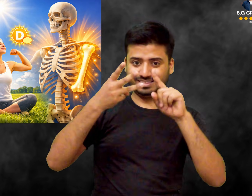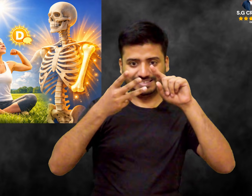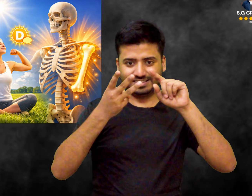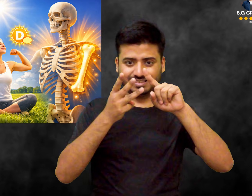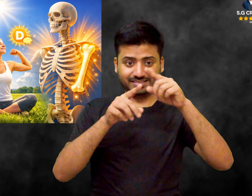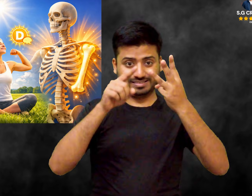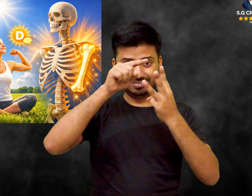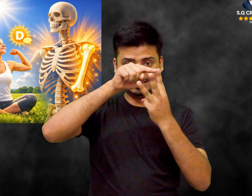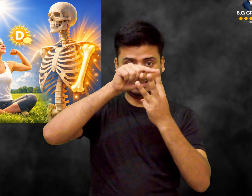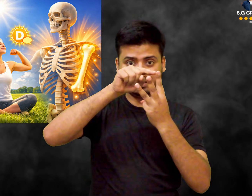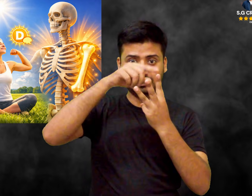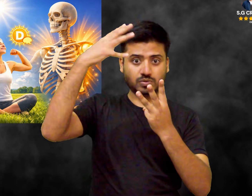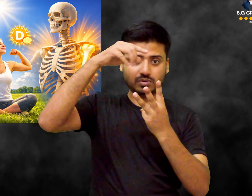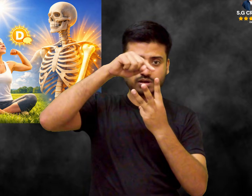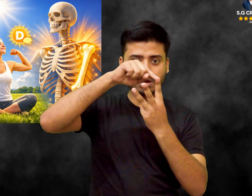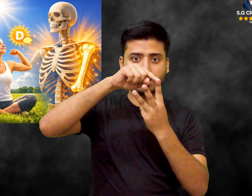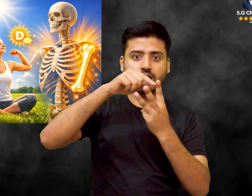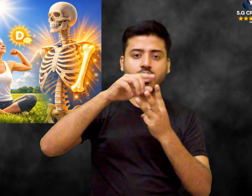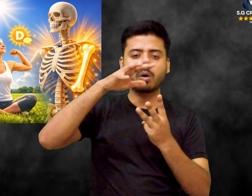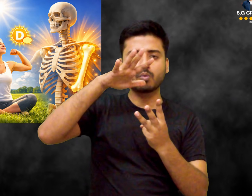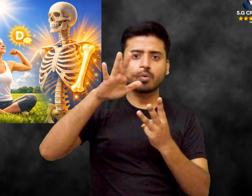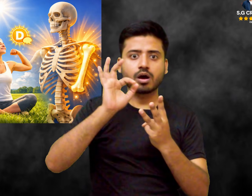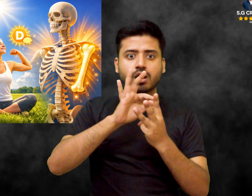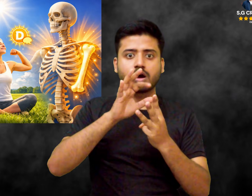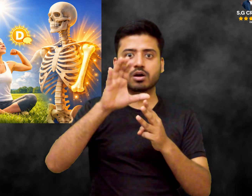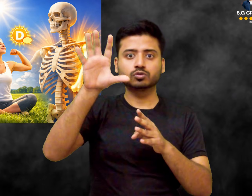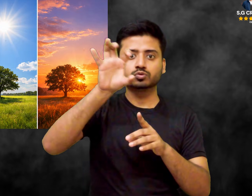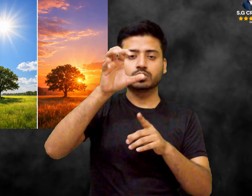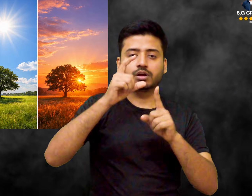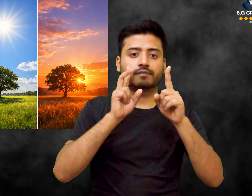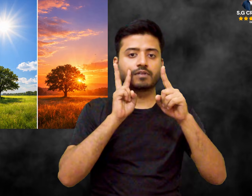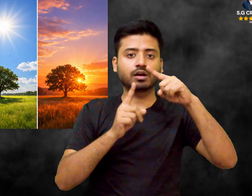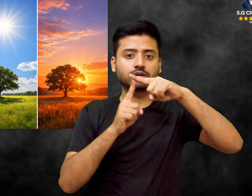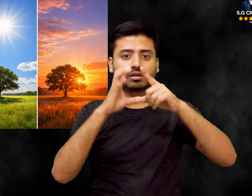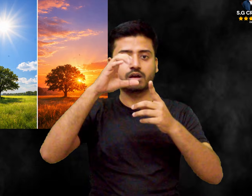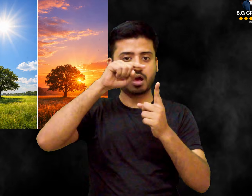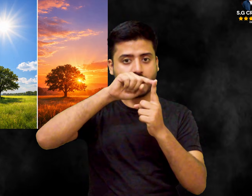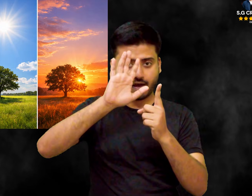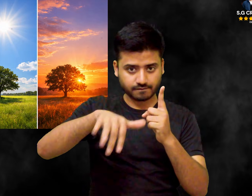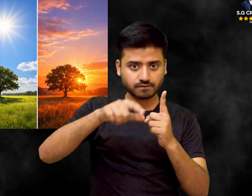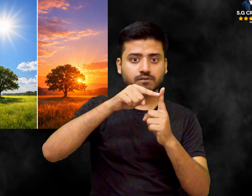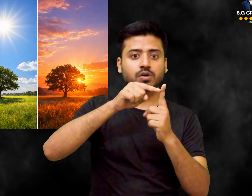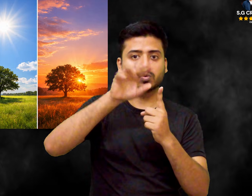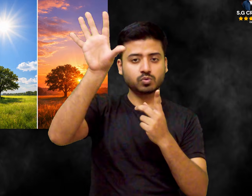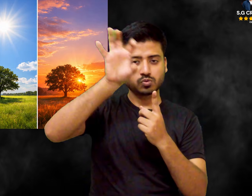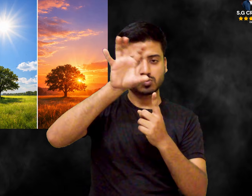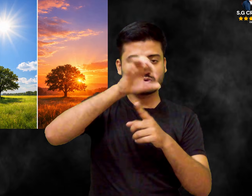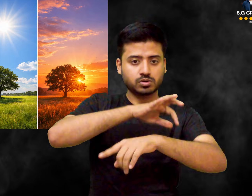going upstairs or a waddling gate due to weak hip and leg muscles, bone health crisis leading to